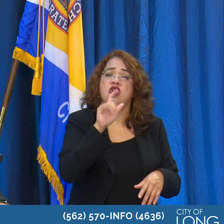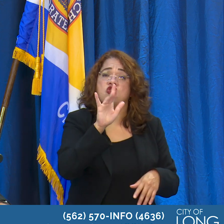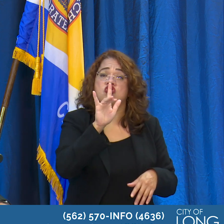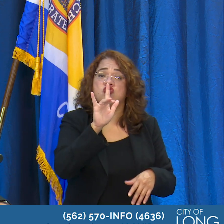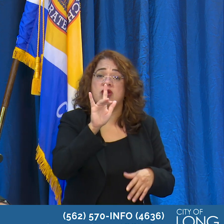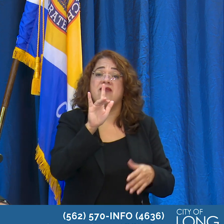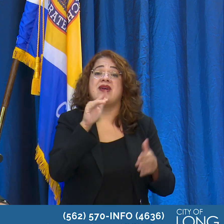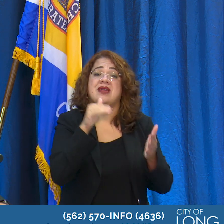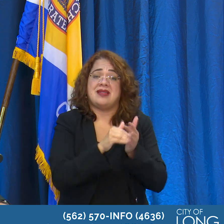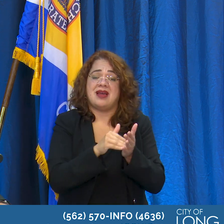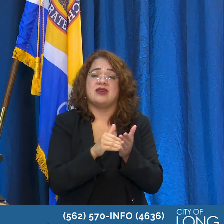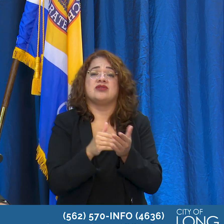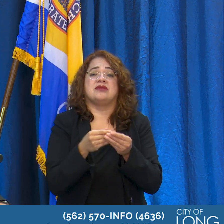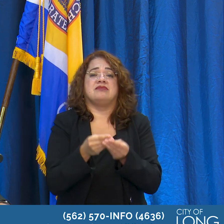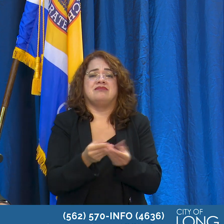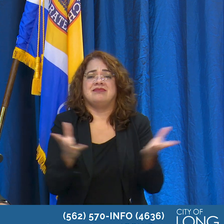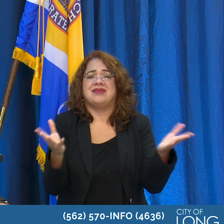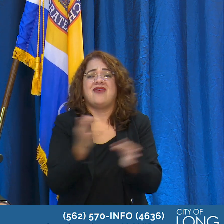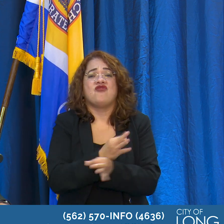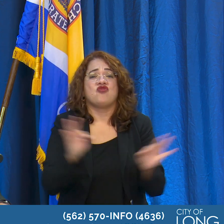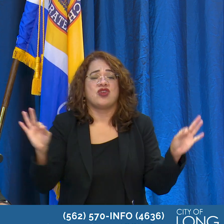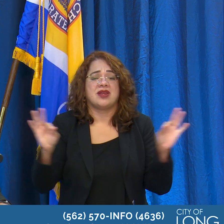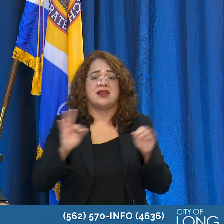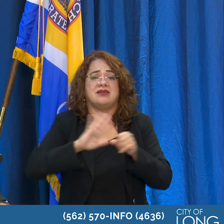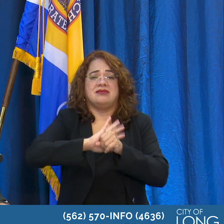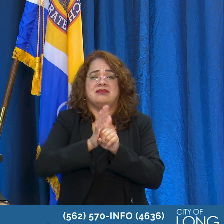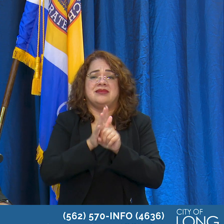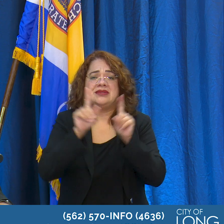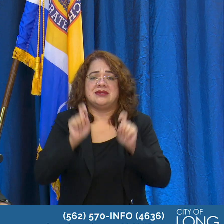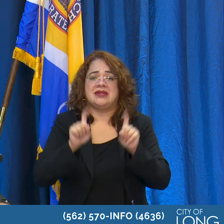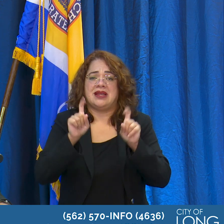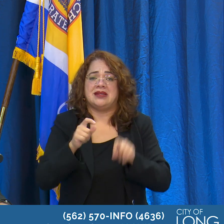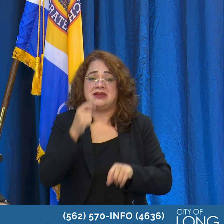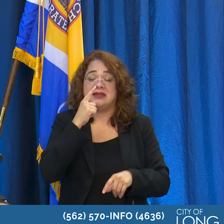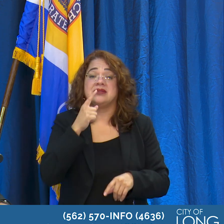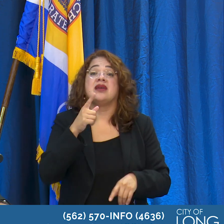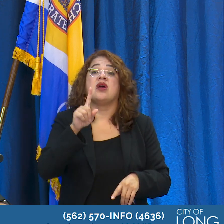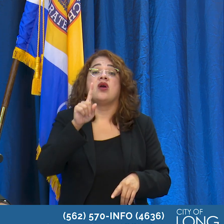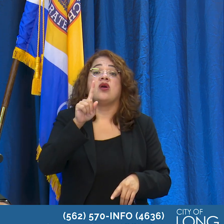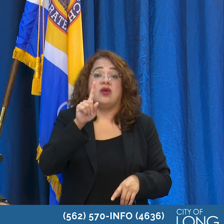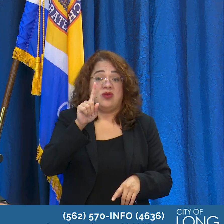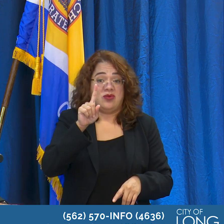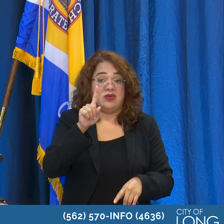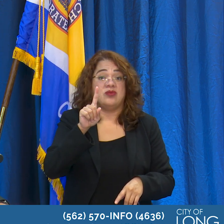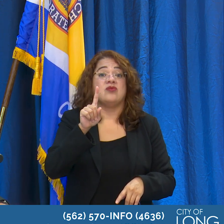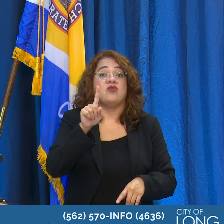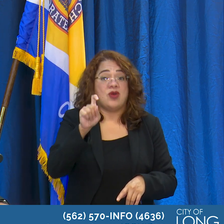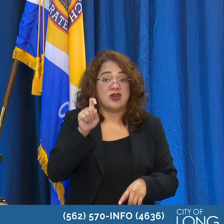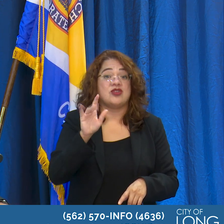free COVID-19 tests. 125,000 free COVID-19 tests. We put together